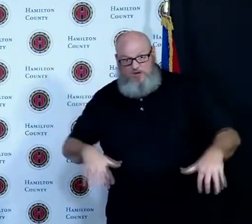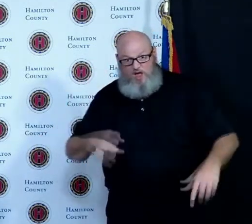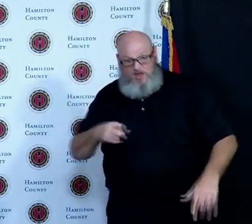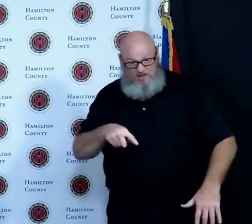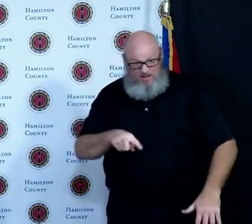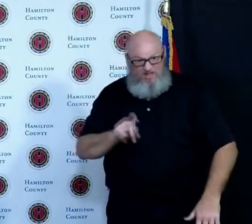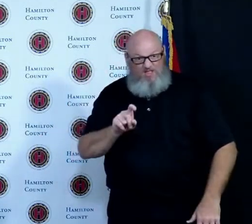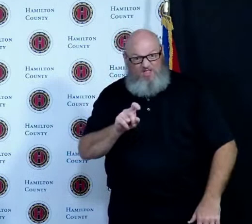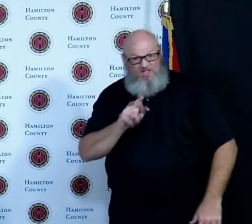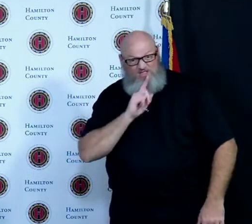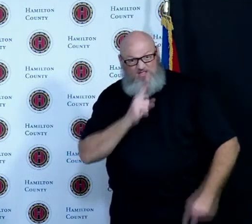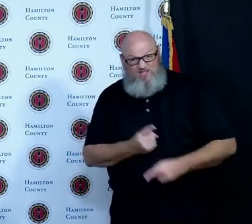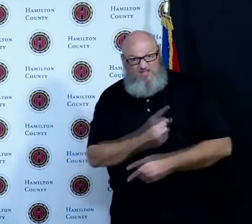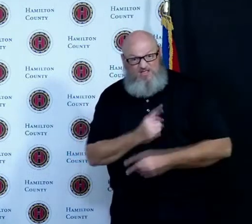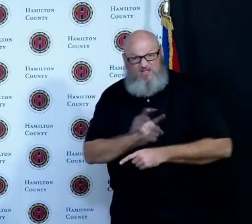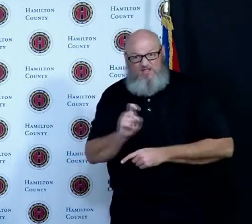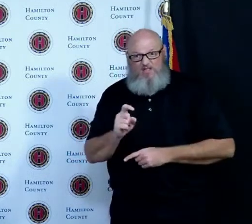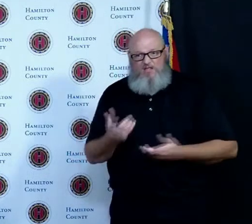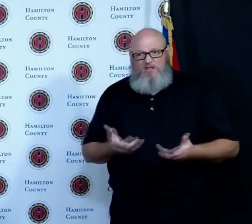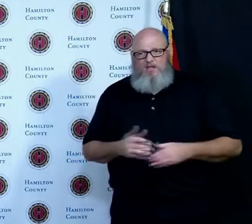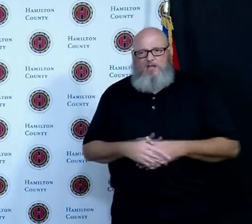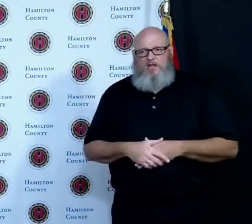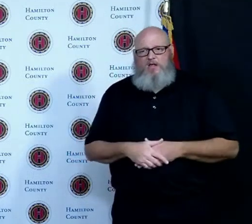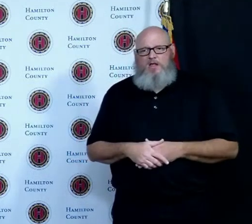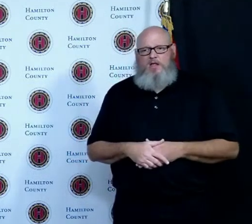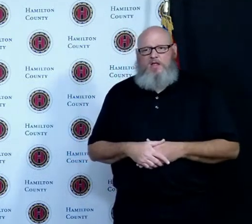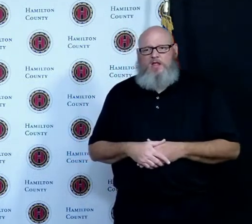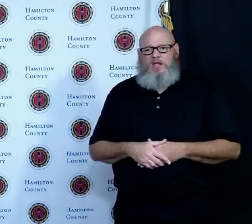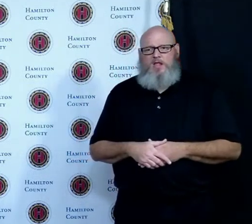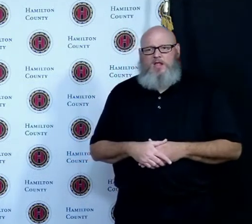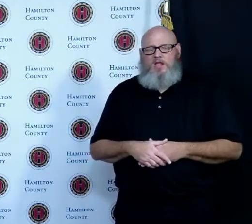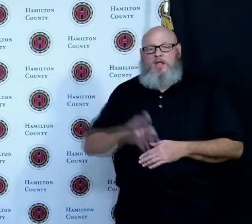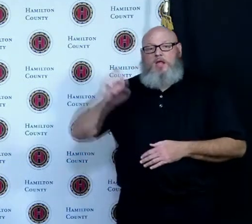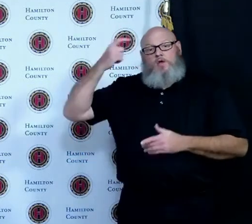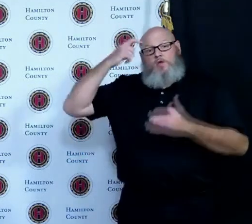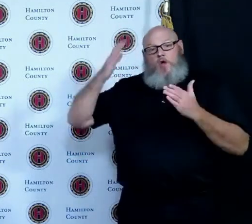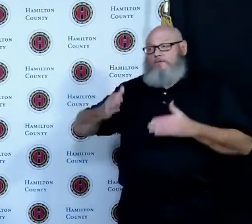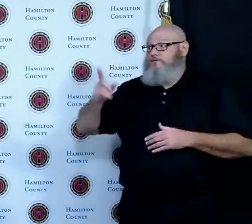aware of an instance where I believe 35 doses were discarded this was shared in his press conference